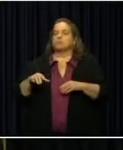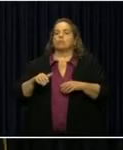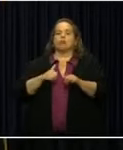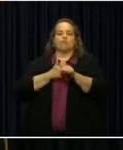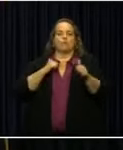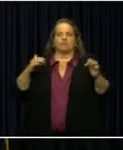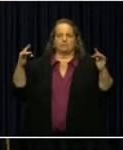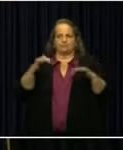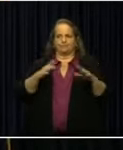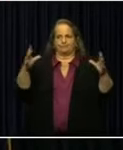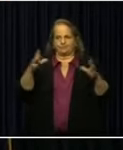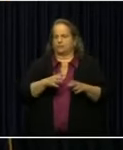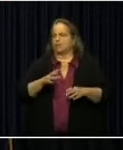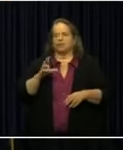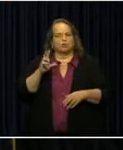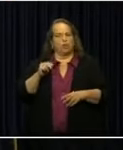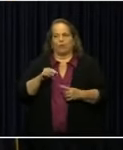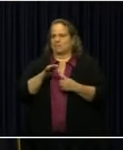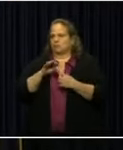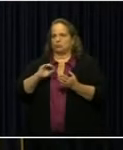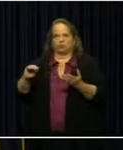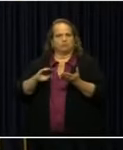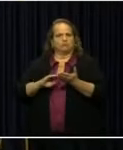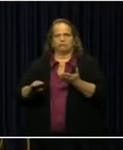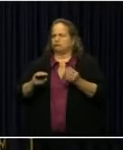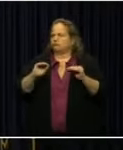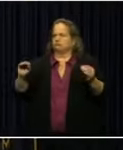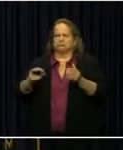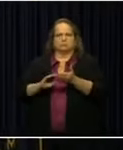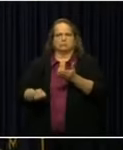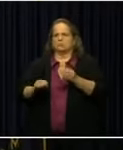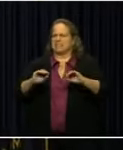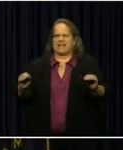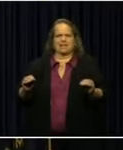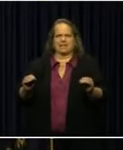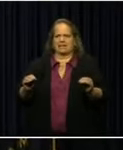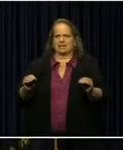KYCOVID19.KY.GOV. MAKE SURE YOU'RE WASH YOUR HANDS. DISINFECTING SURFACES.